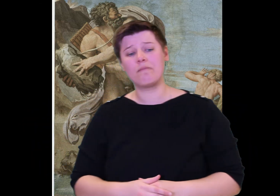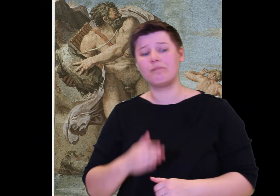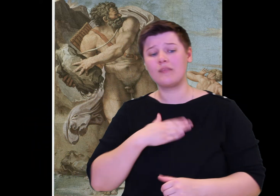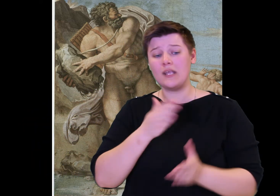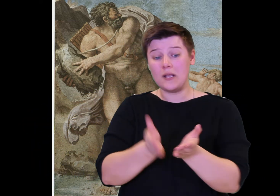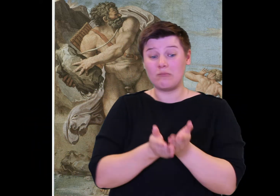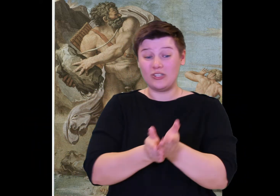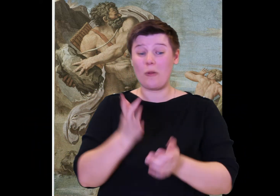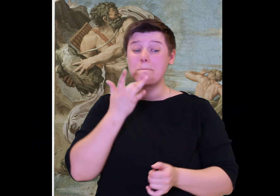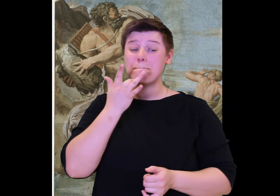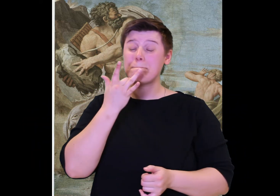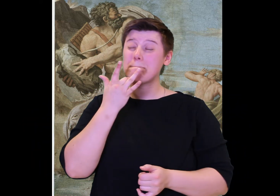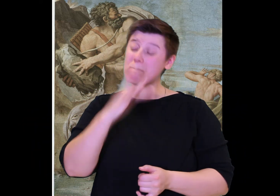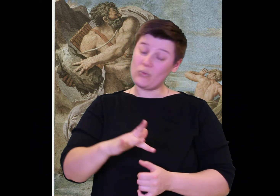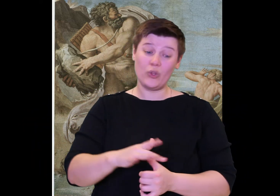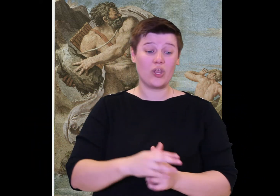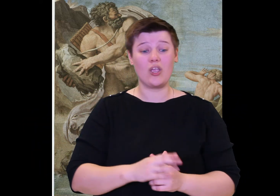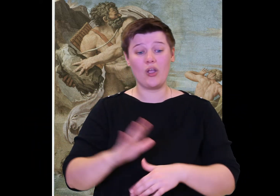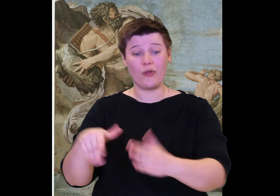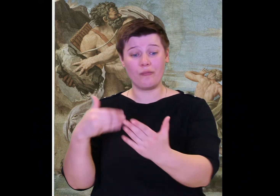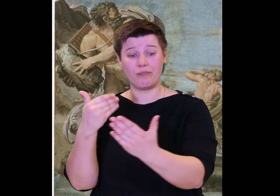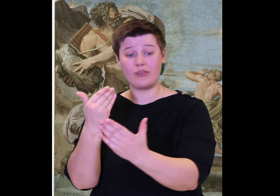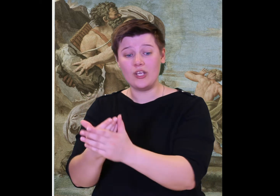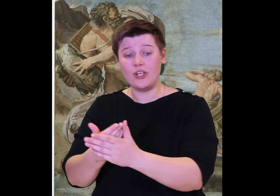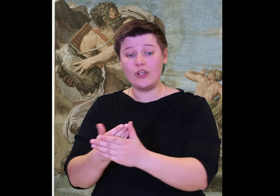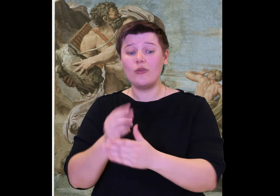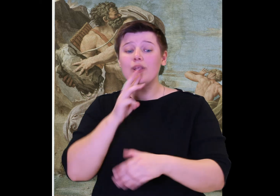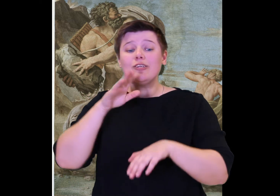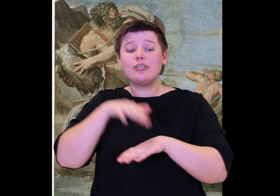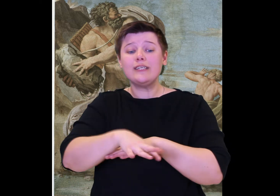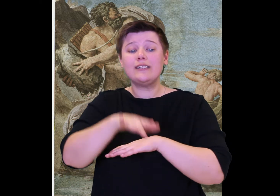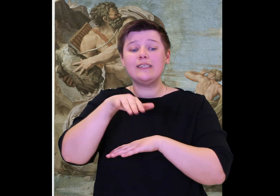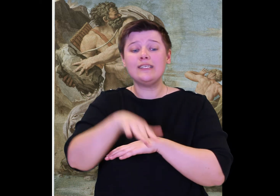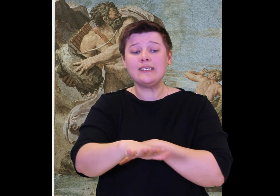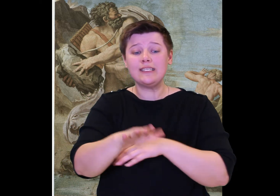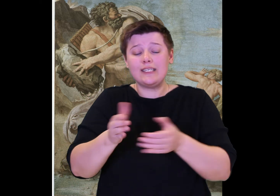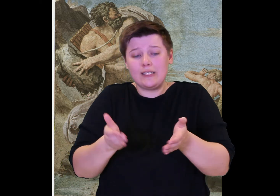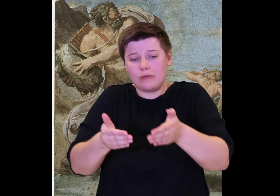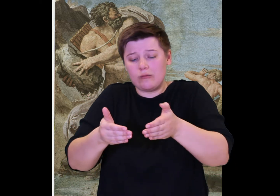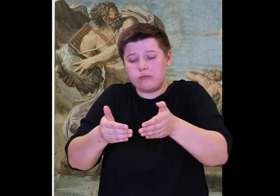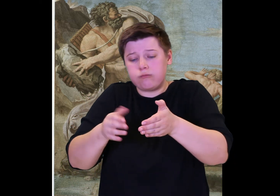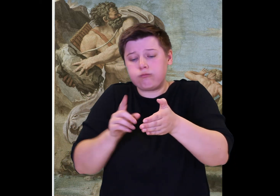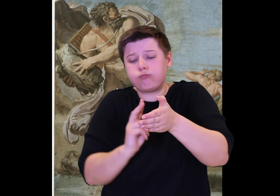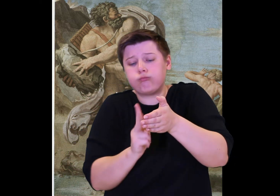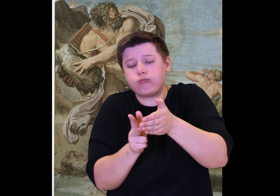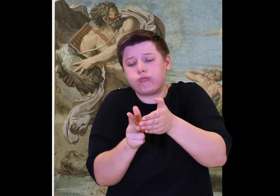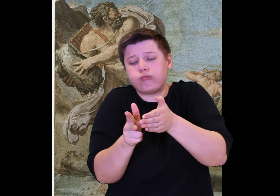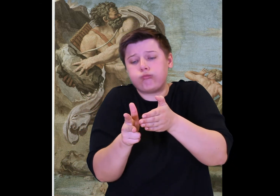ropes that moored my dark-cheeked ship, and yelling to my men, I told them,